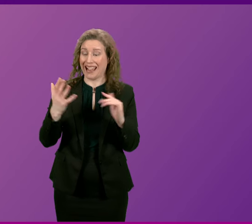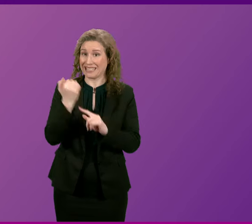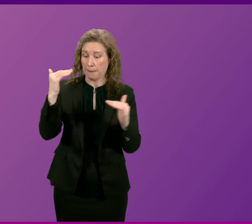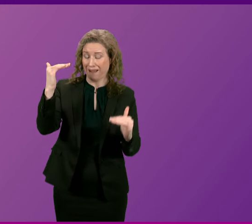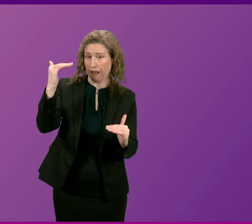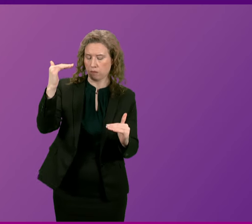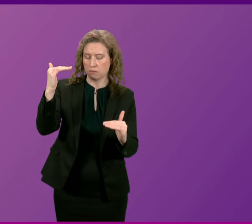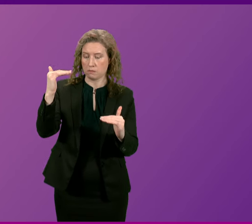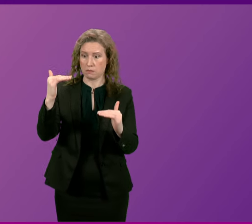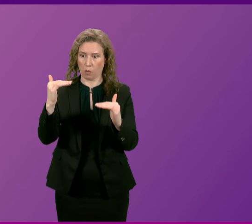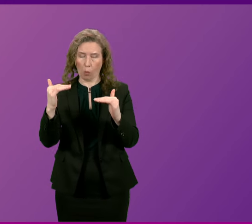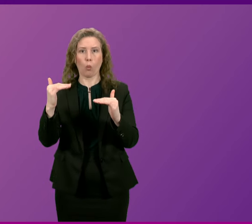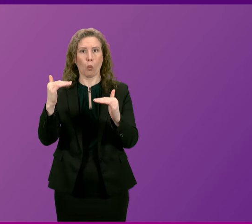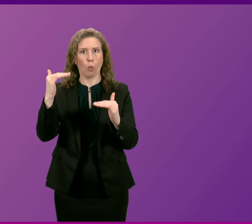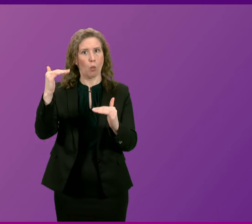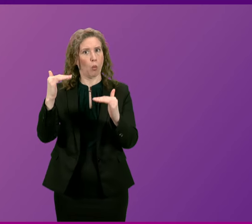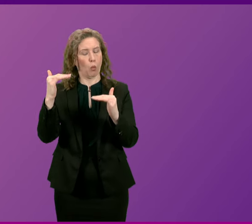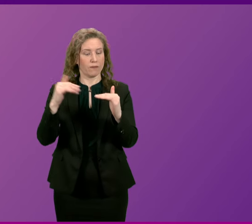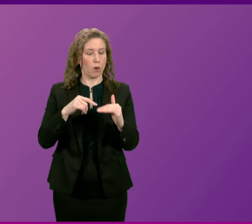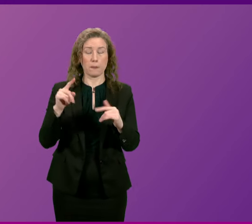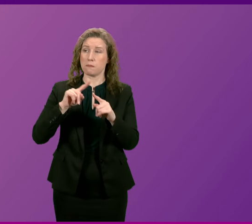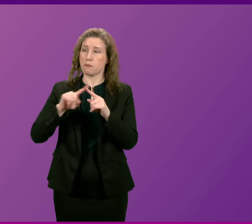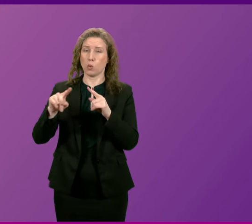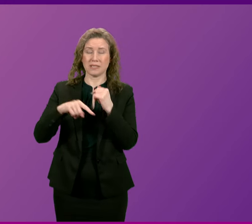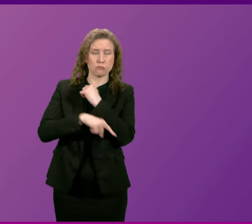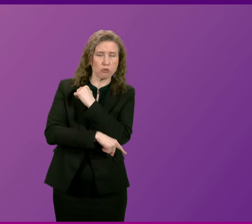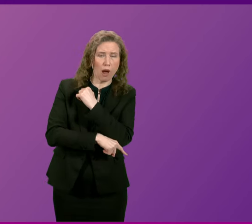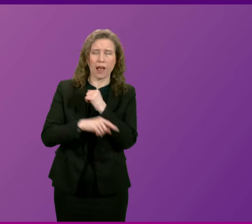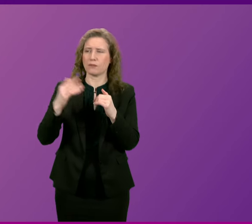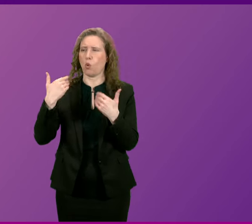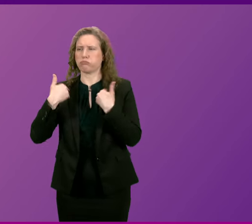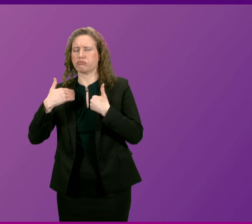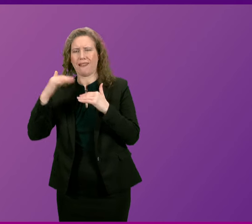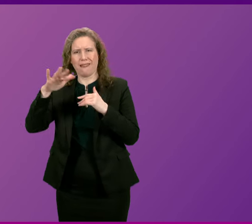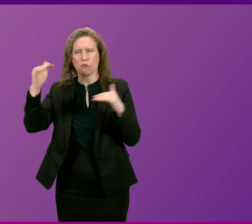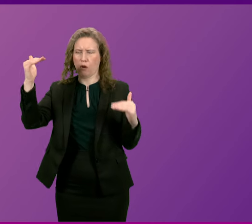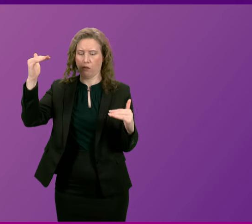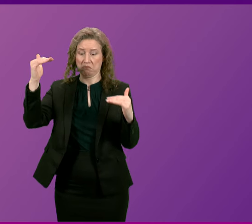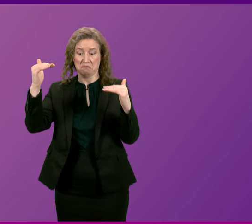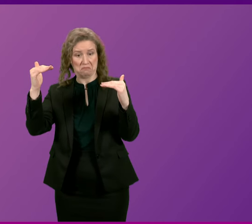of primary pupils from the most and least deprived areas achieving the expected levels in literacy,